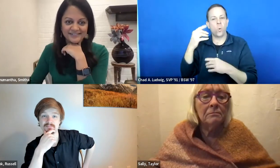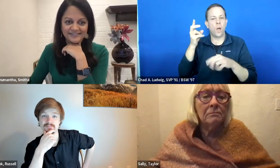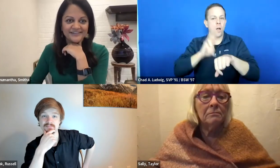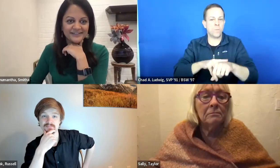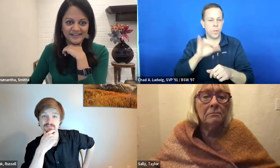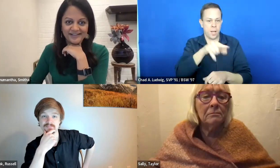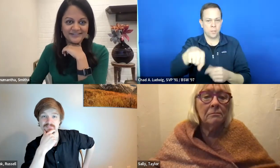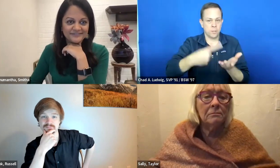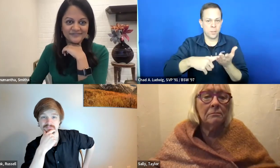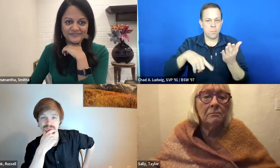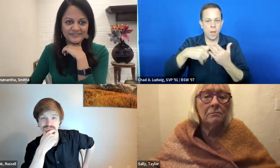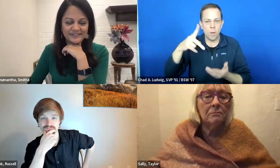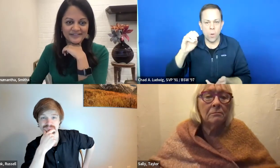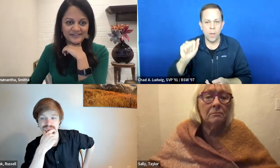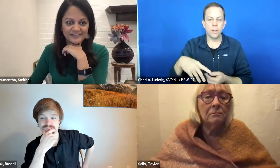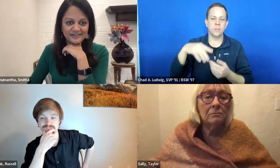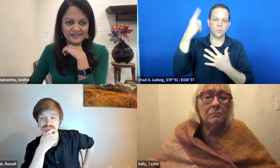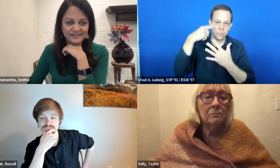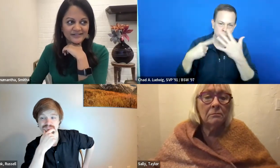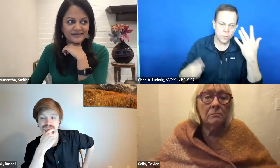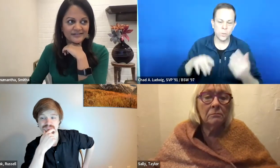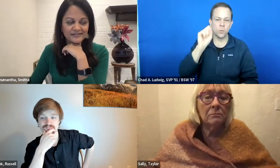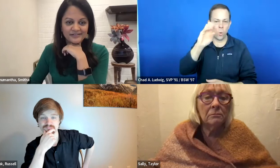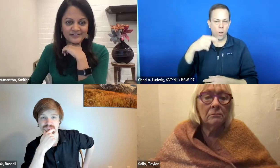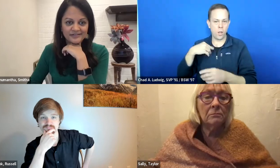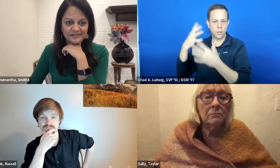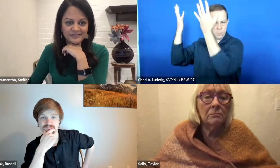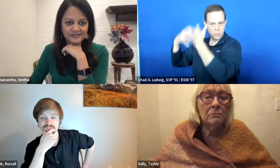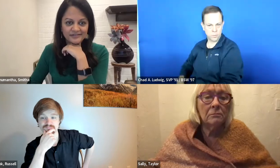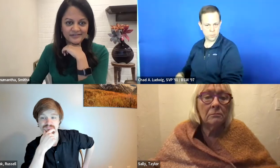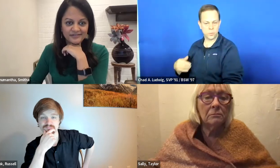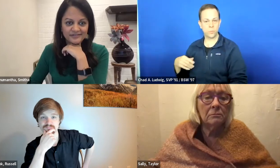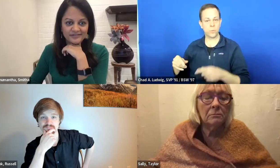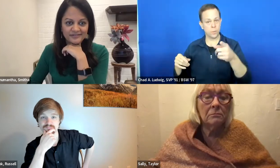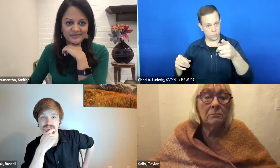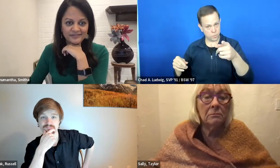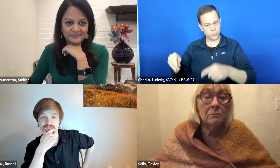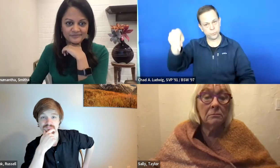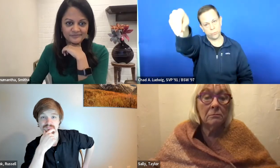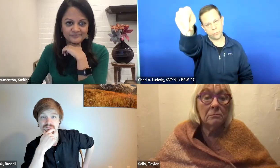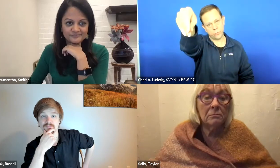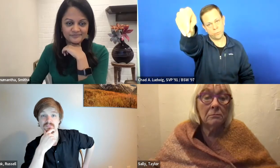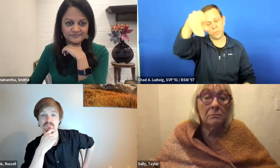"you have to understand that I need an interpreter here because I am her caregiver," so, you know, just being able to make sure